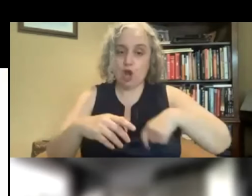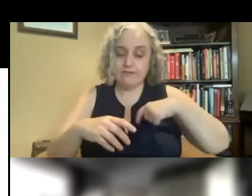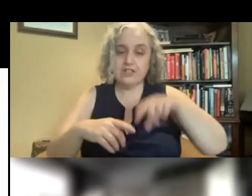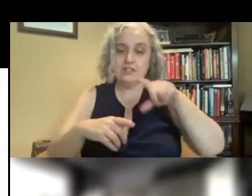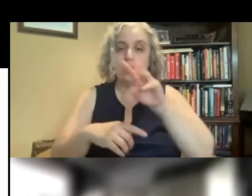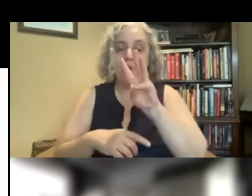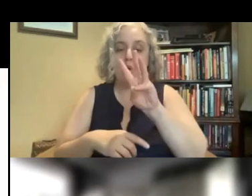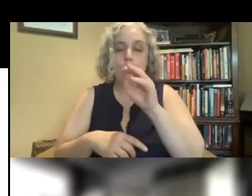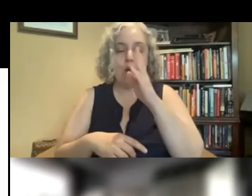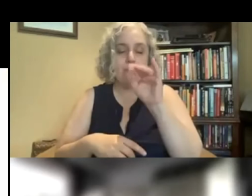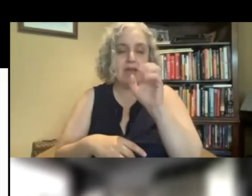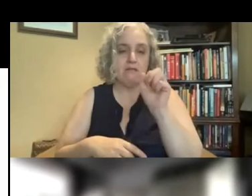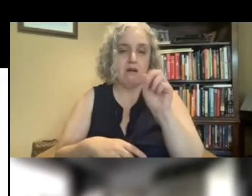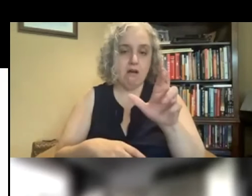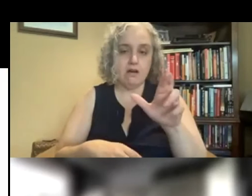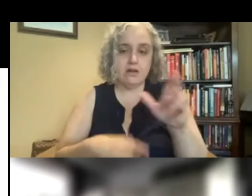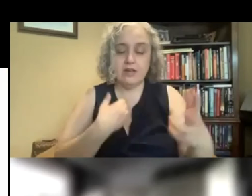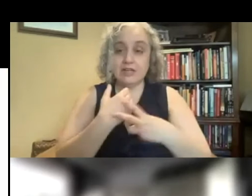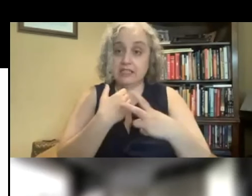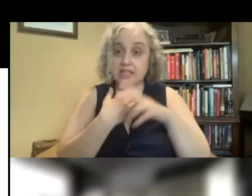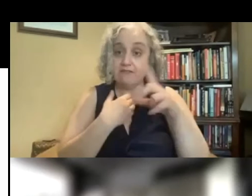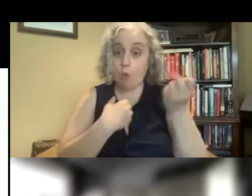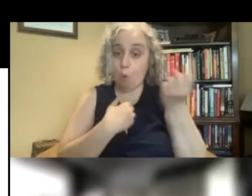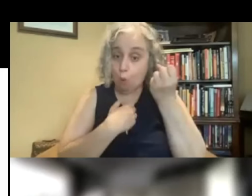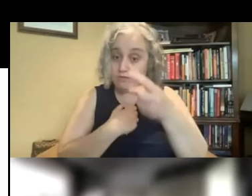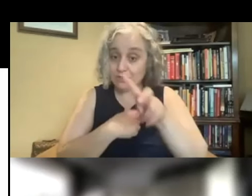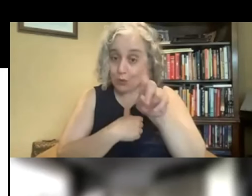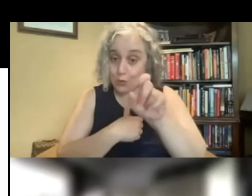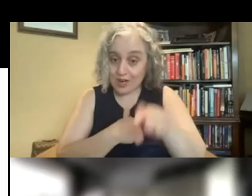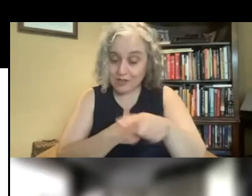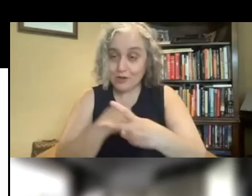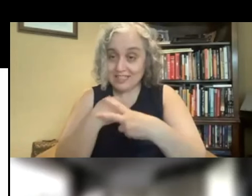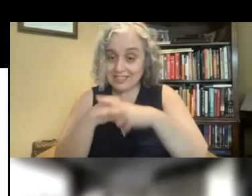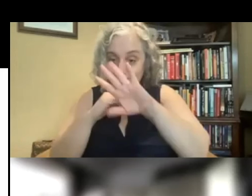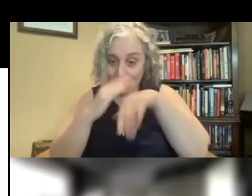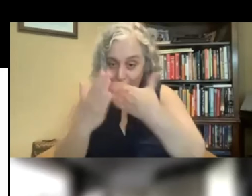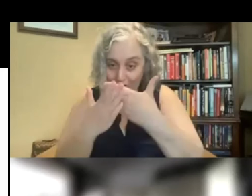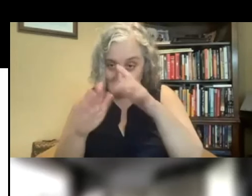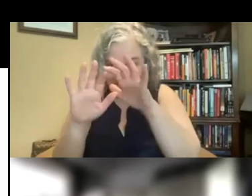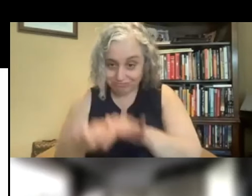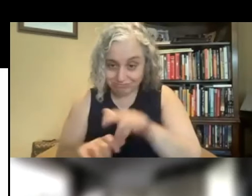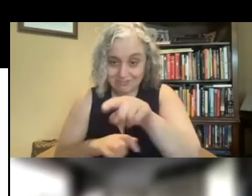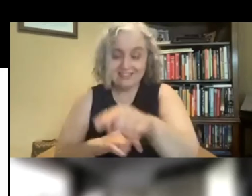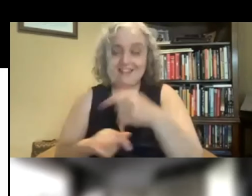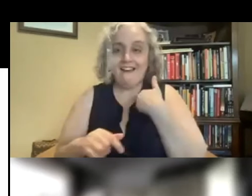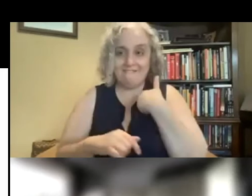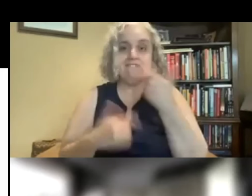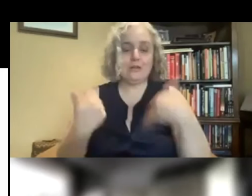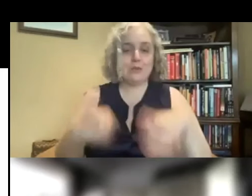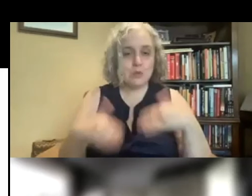the questions that [OVERLAPPING] Vera Roberts: We're doing our best to save those questions. Actually we had a chat about that,